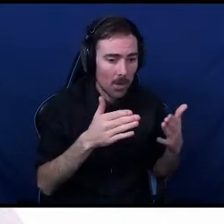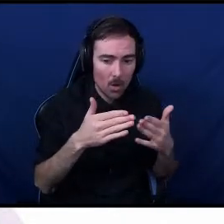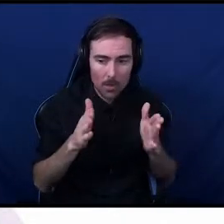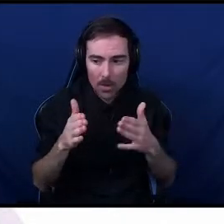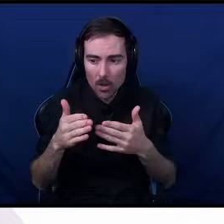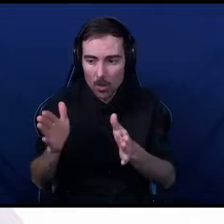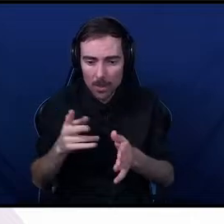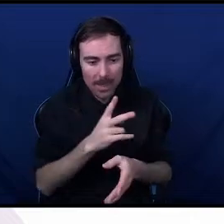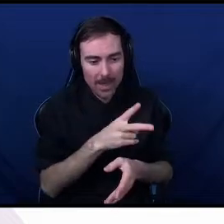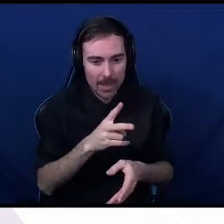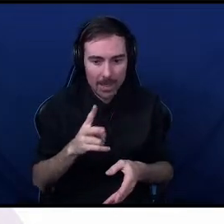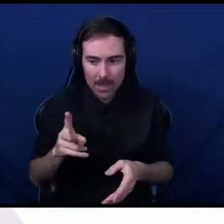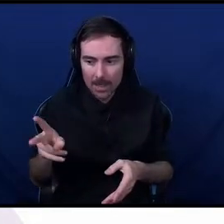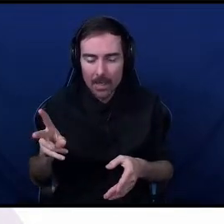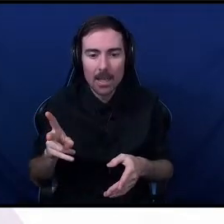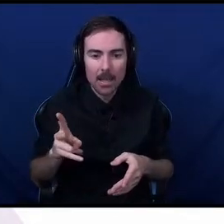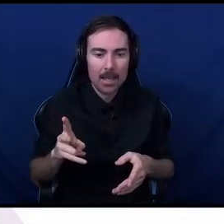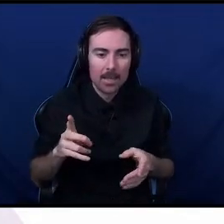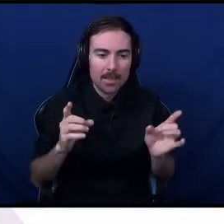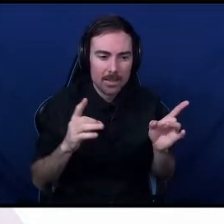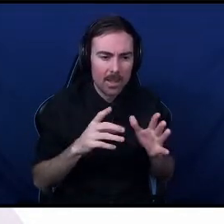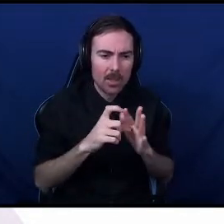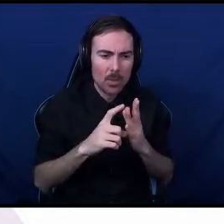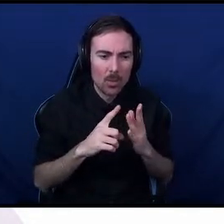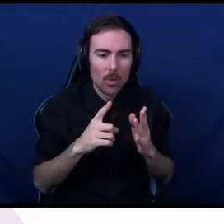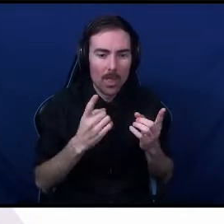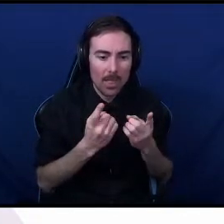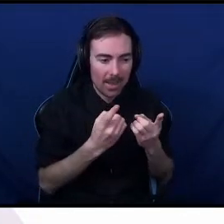have done before, the fact that you don't take the same risks